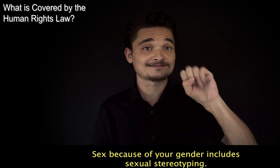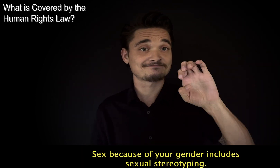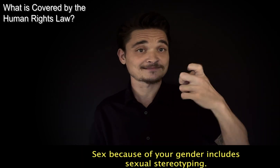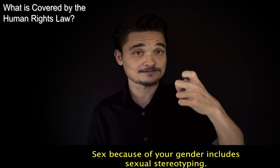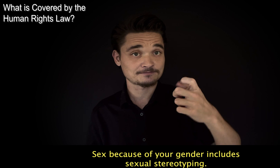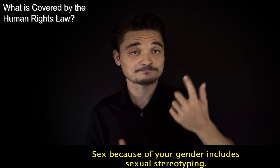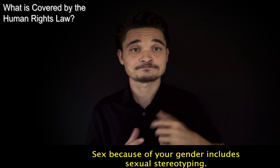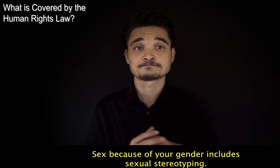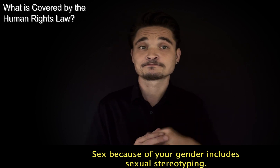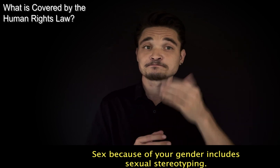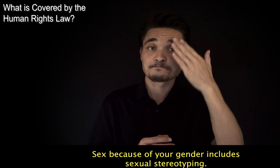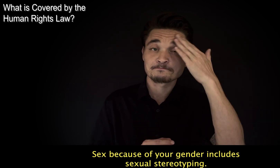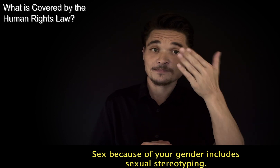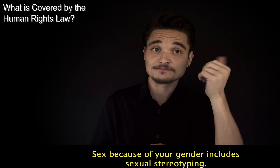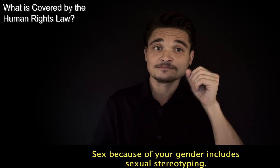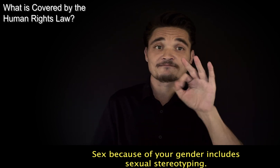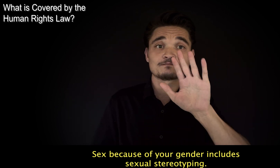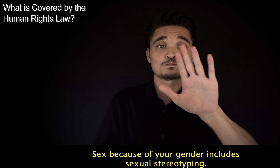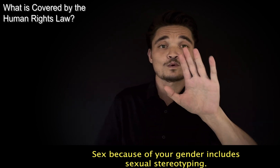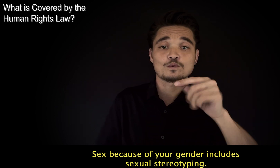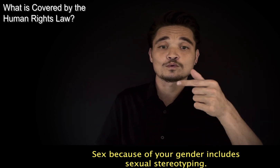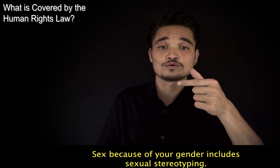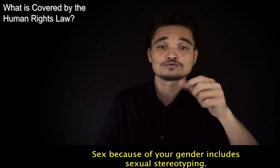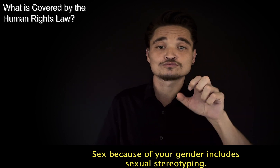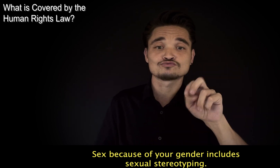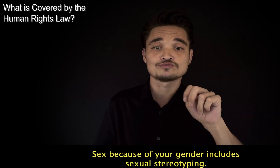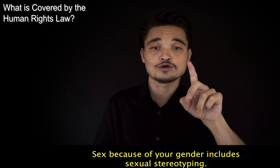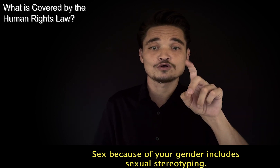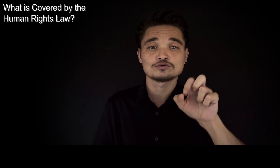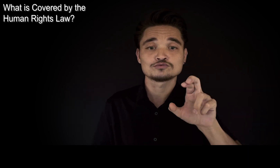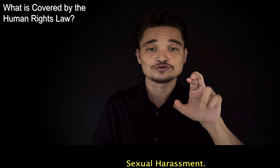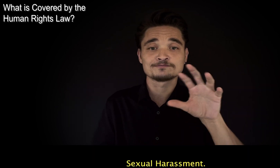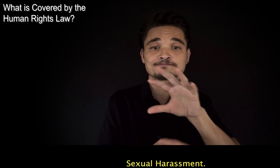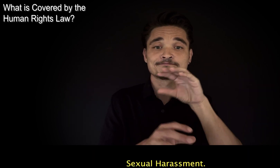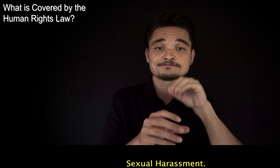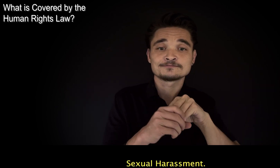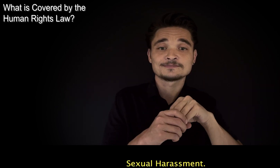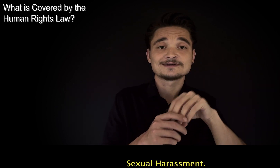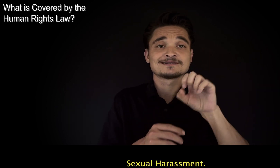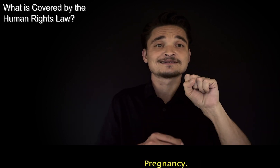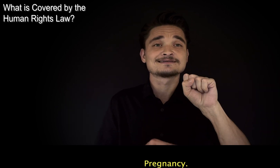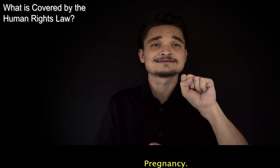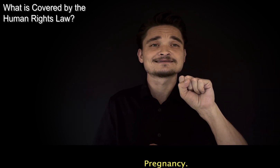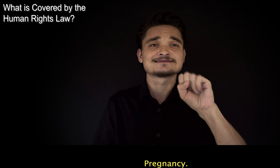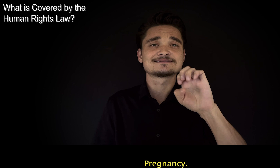Sex because of your gender includes sexual stereotyping. Sexual Harassment. Pregnancy.